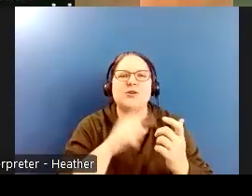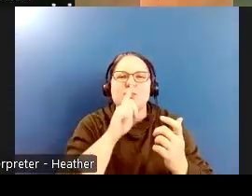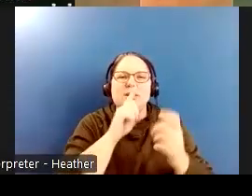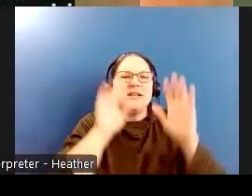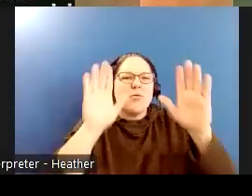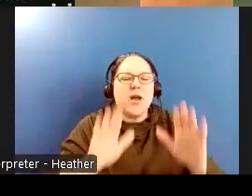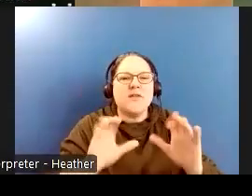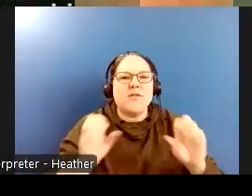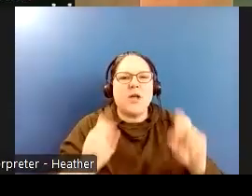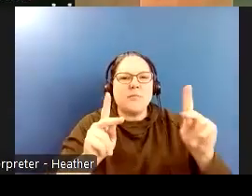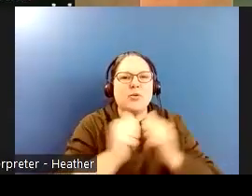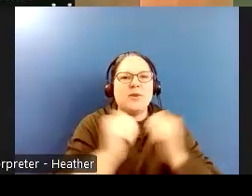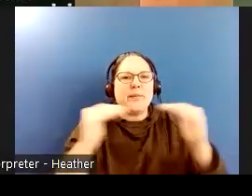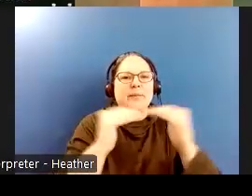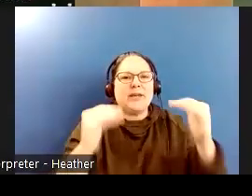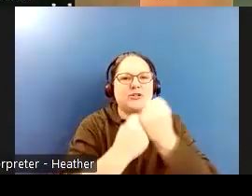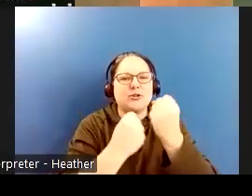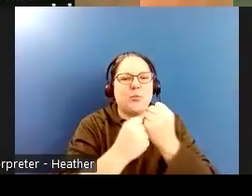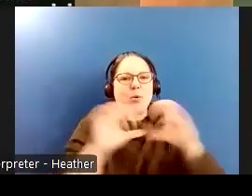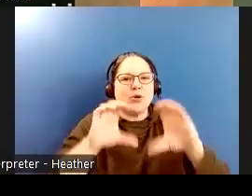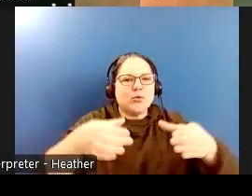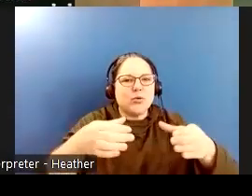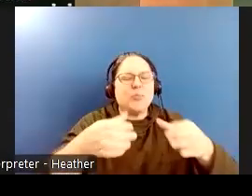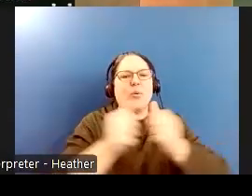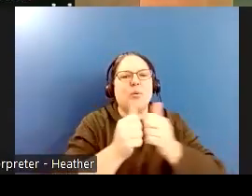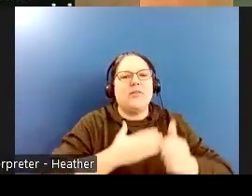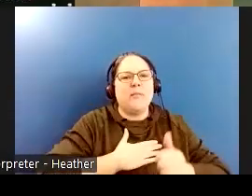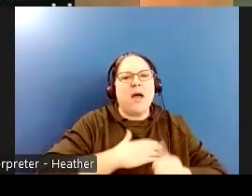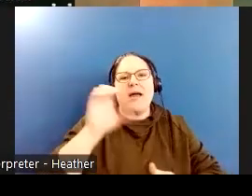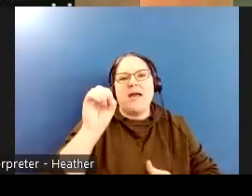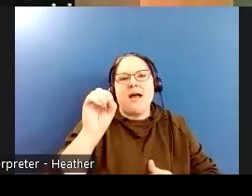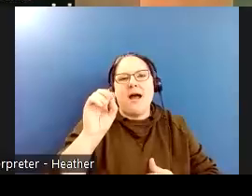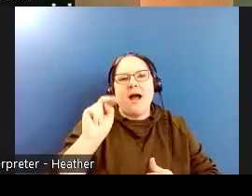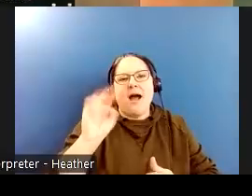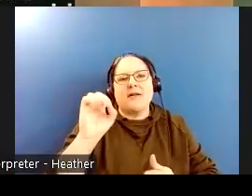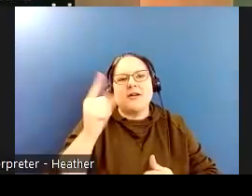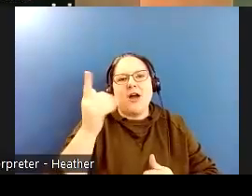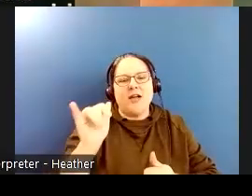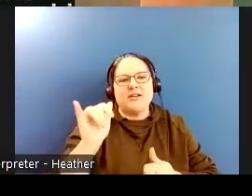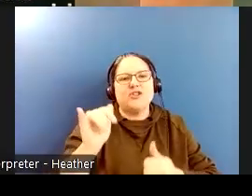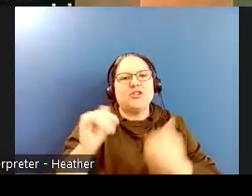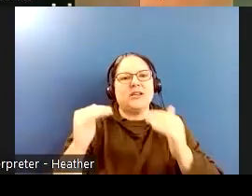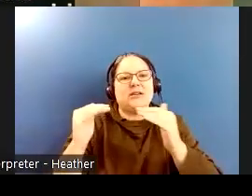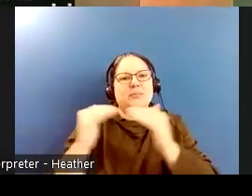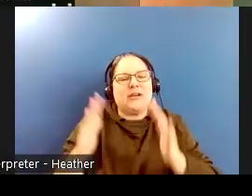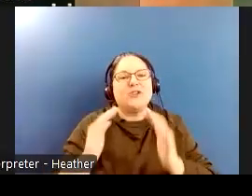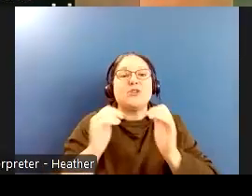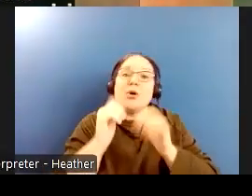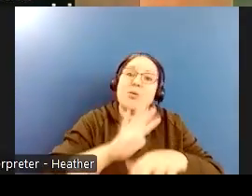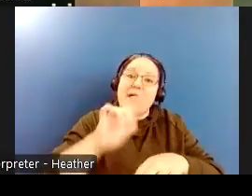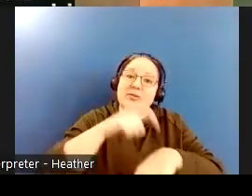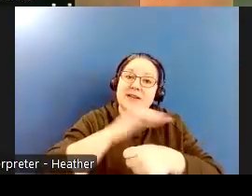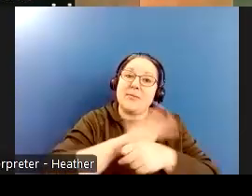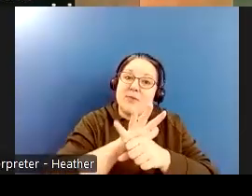group with my oncology colleagues around the time of COVID um and found that very fascinating. At